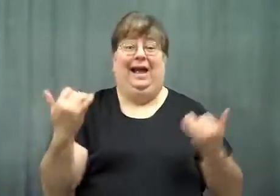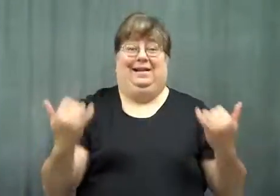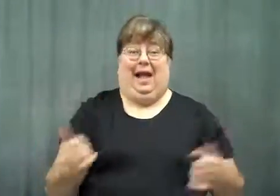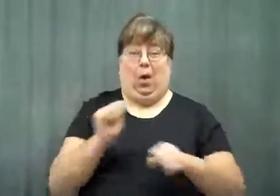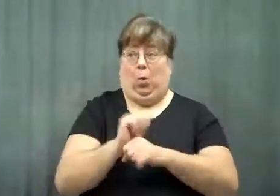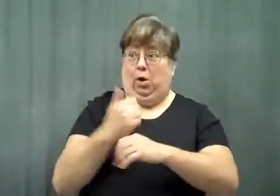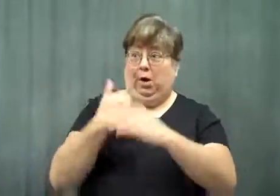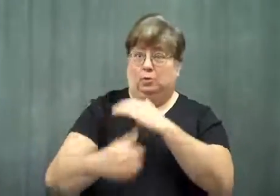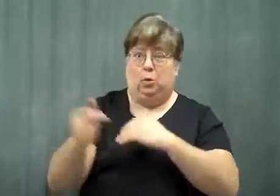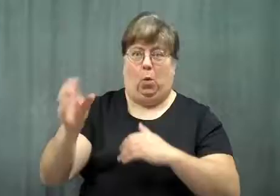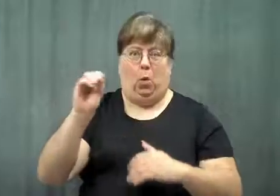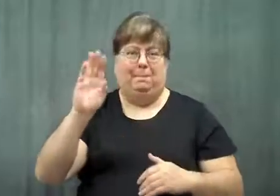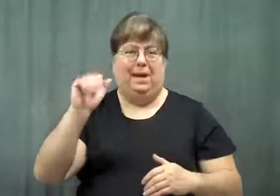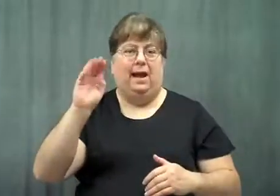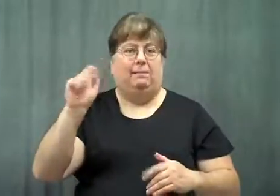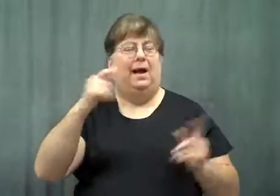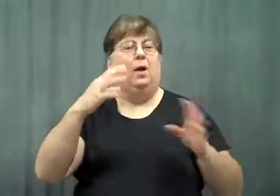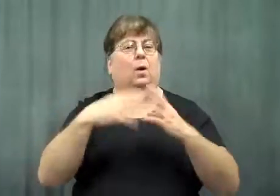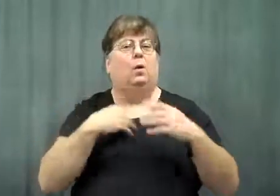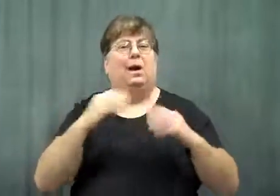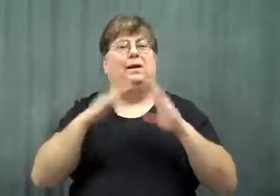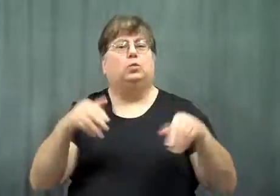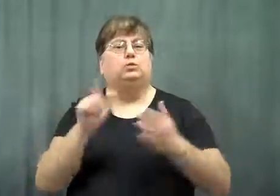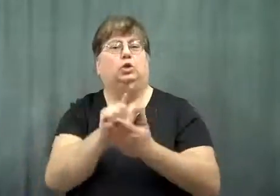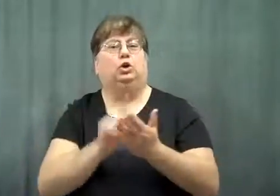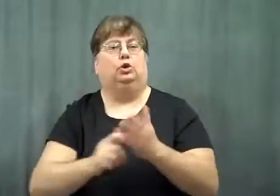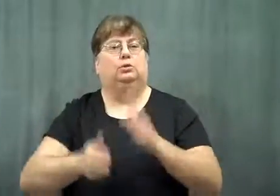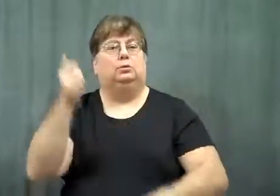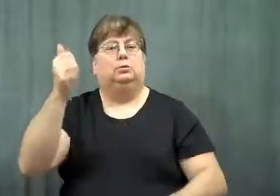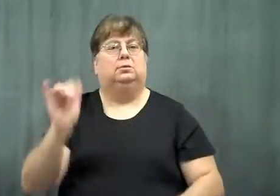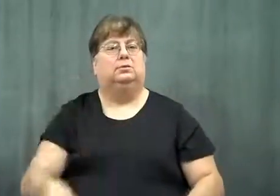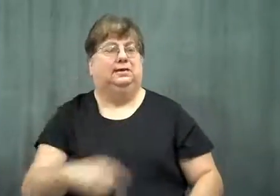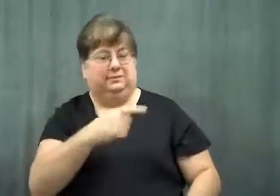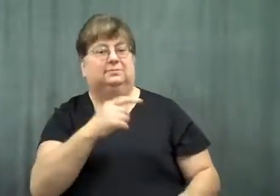She currently worked for the Obama administration as the White House lawyer.